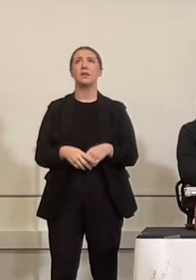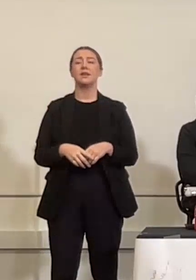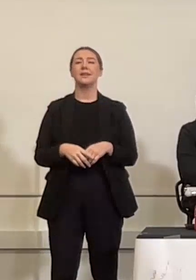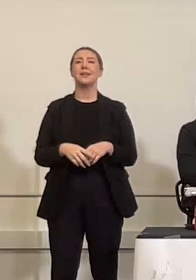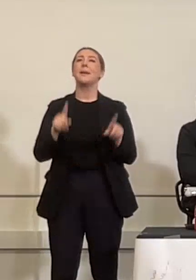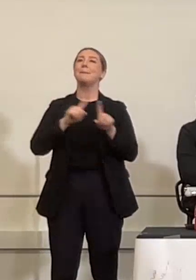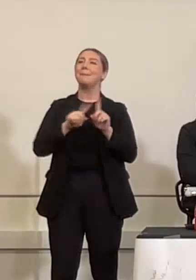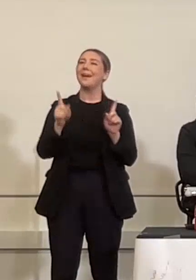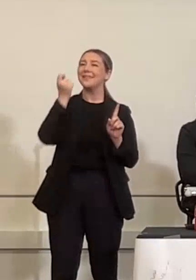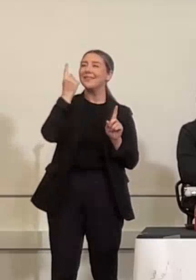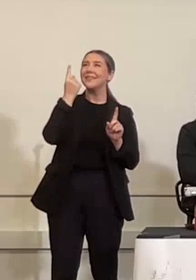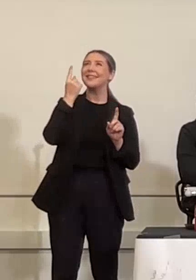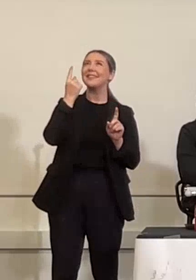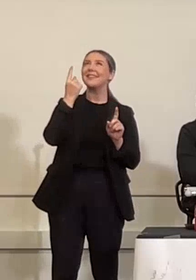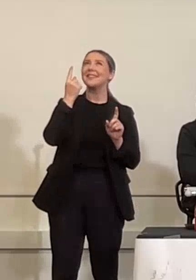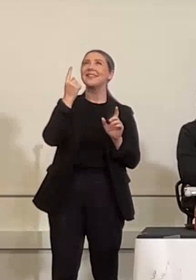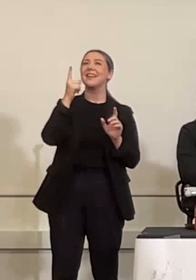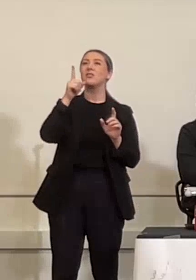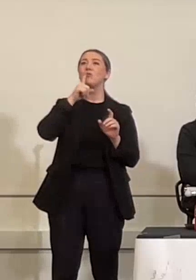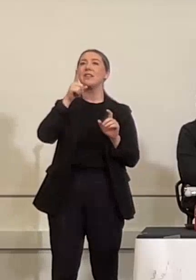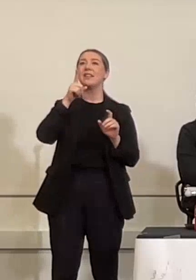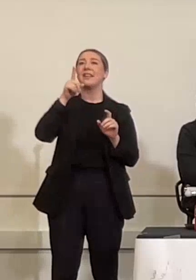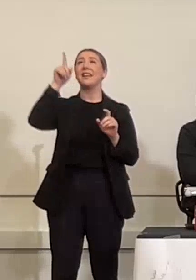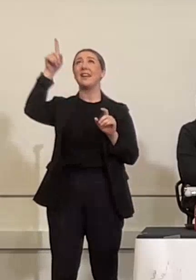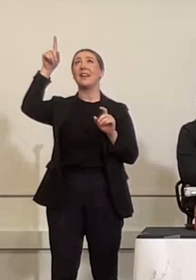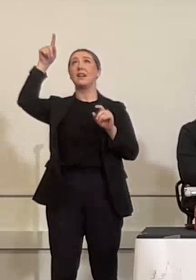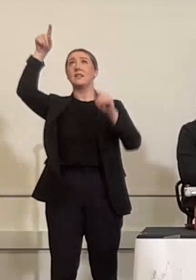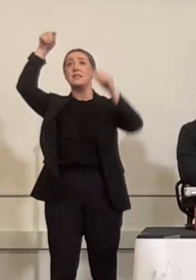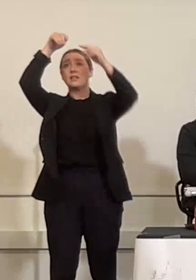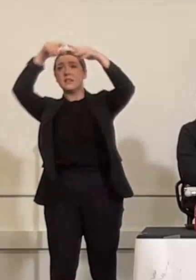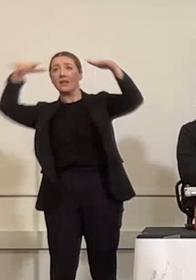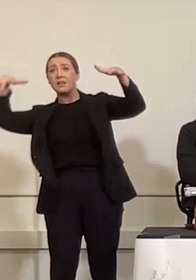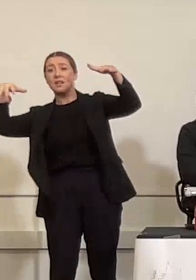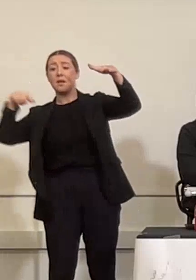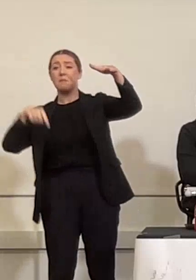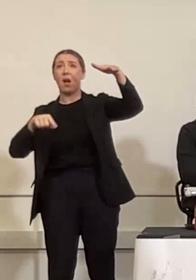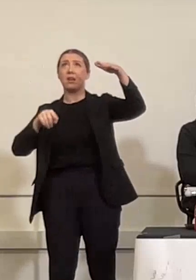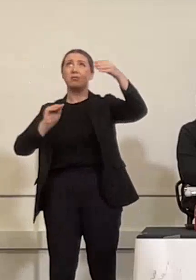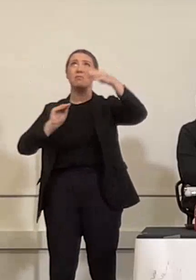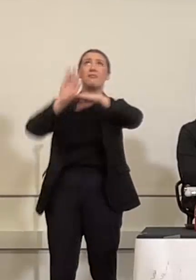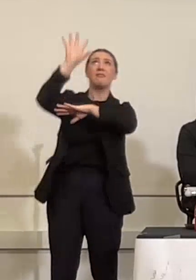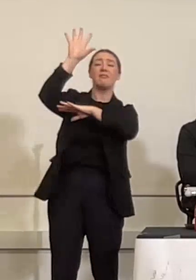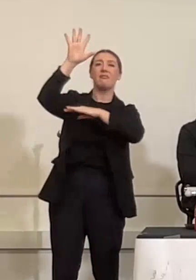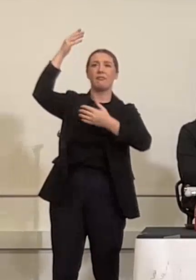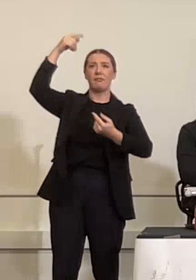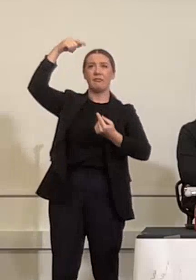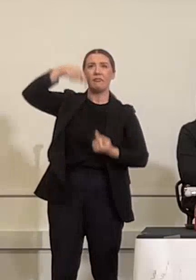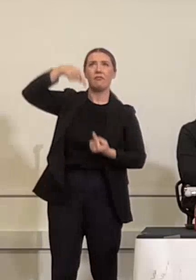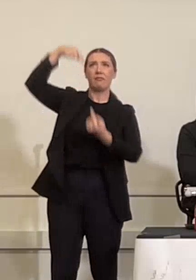But I would say it really is this top down bottoms up conversation that never goes away that you always have to keep pressuring.